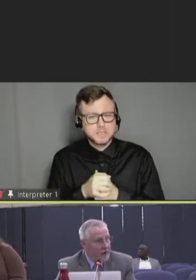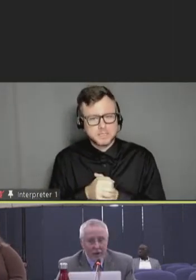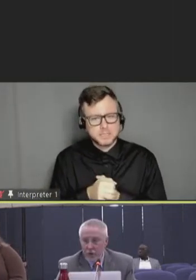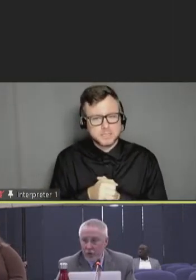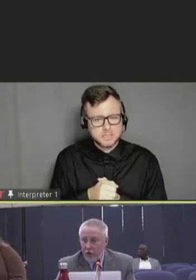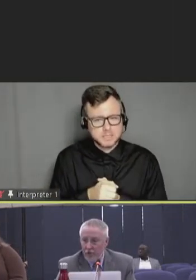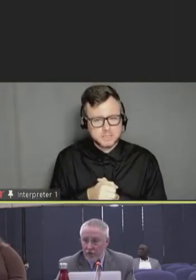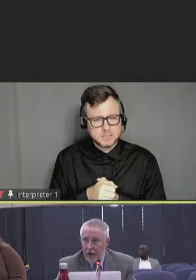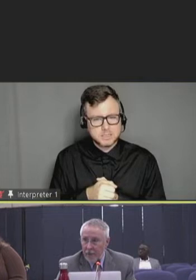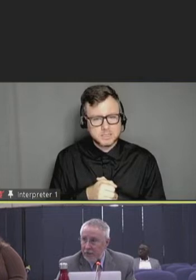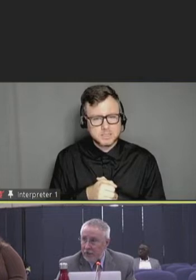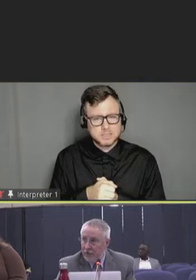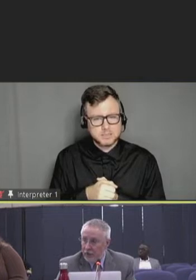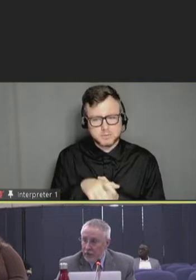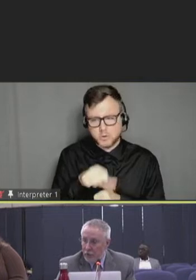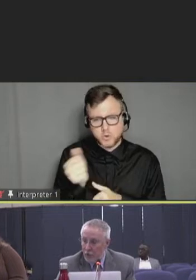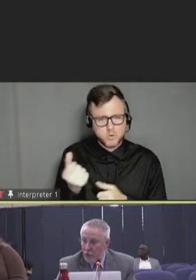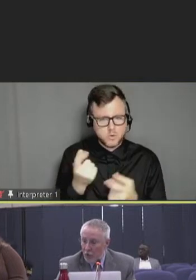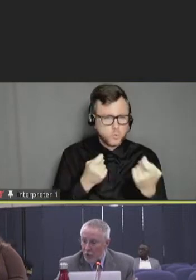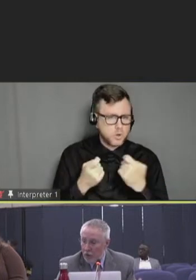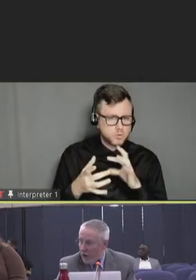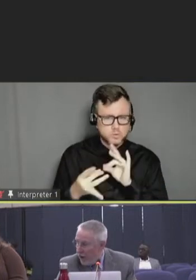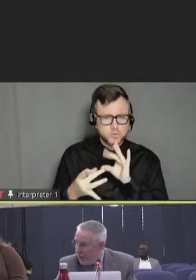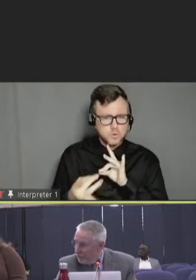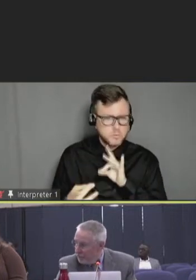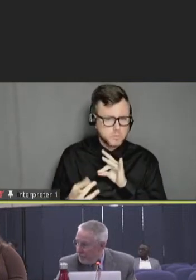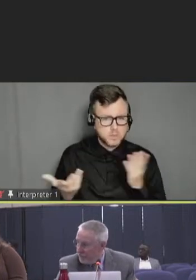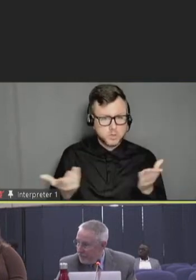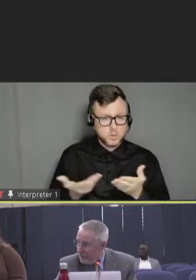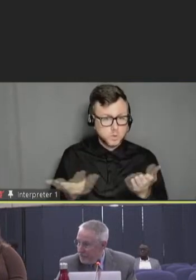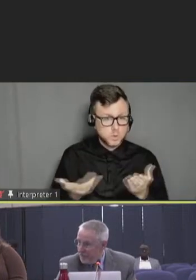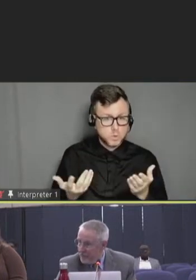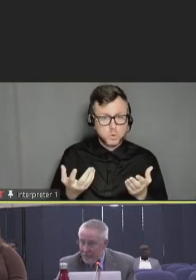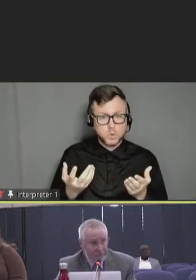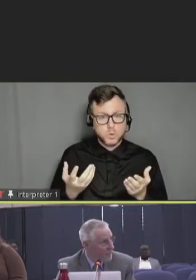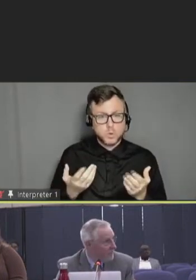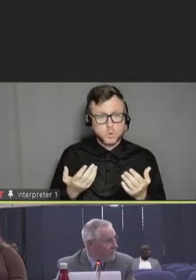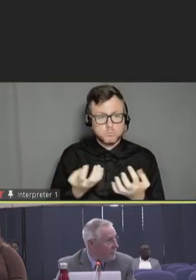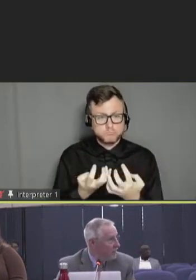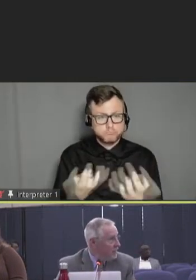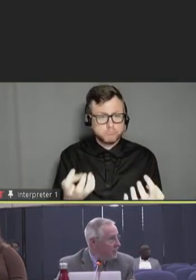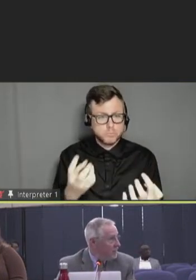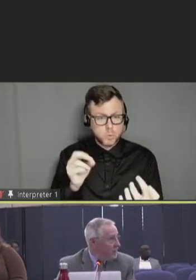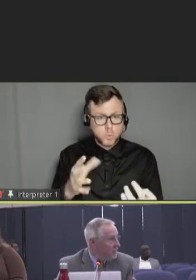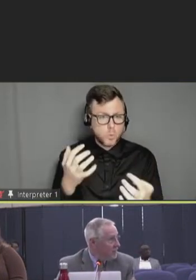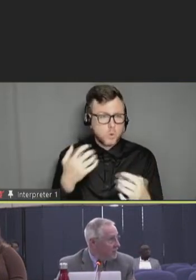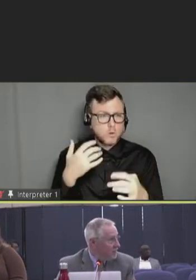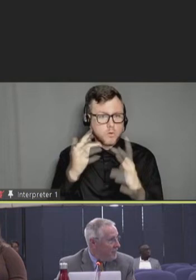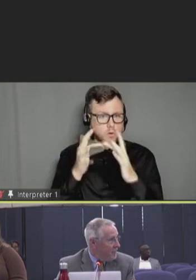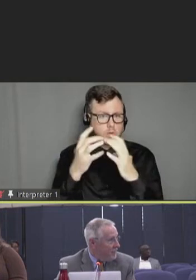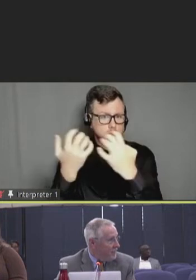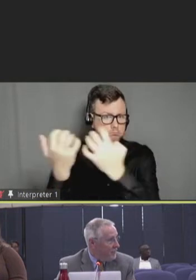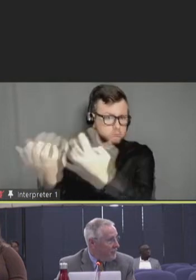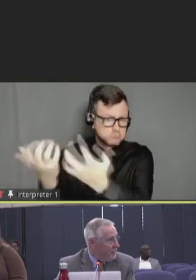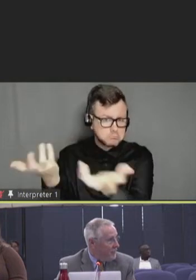Any other questions or comments either in the room or online? All right.